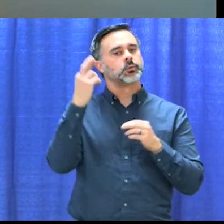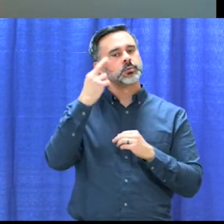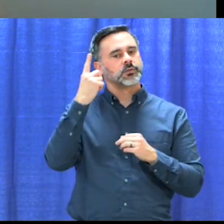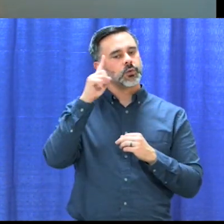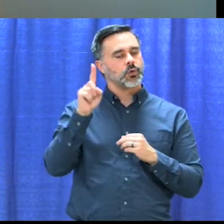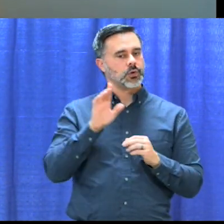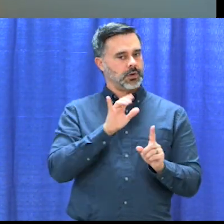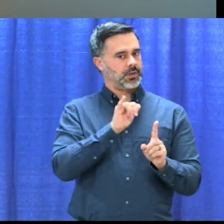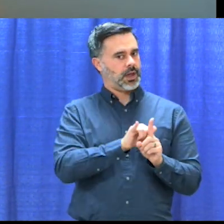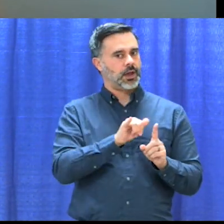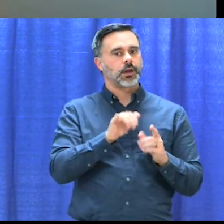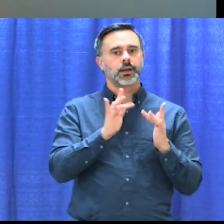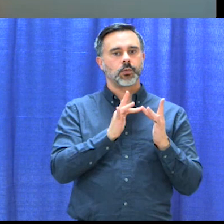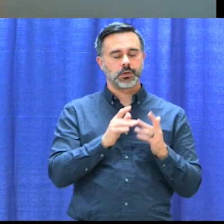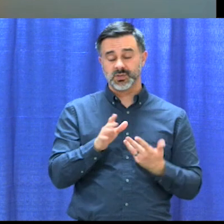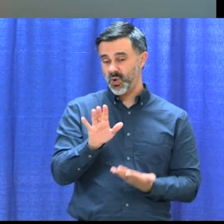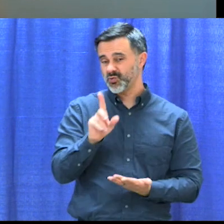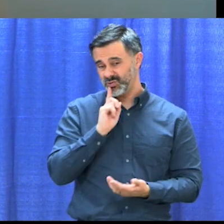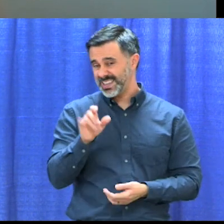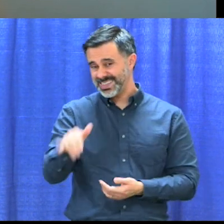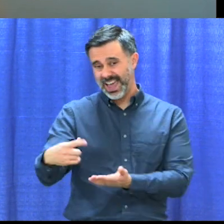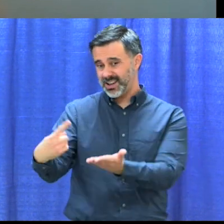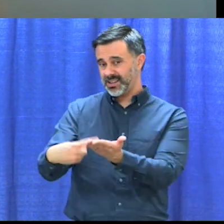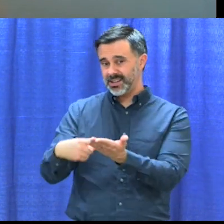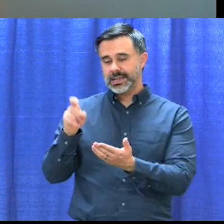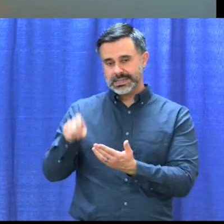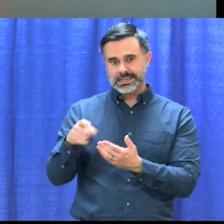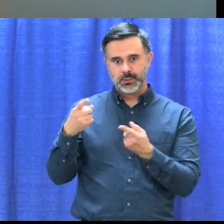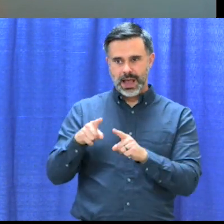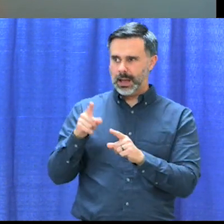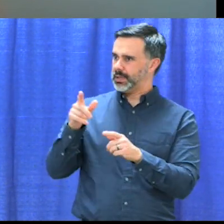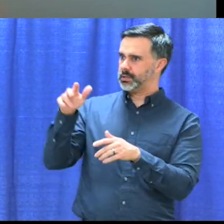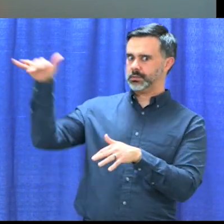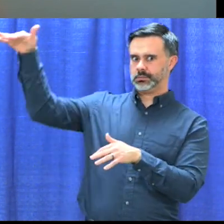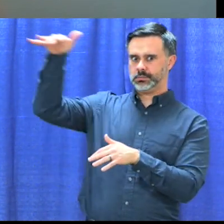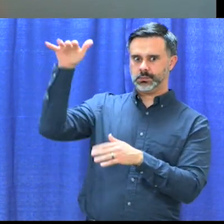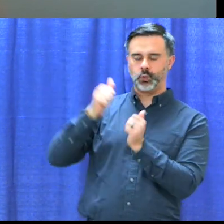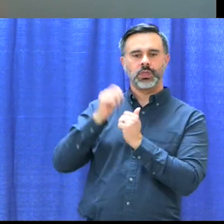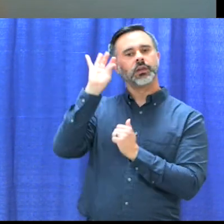So that's really a conversation that needs to happen federally and have some guidance